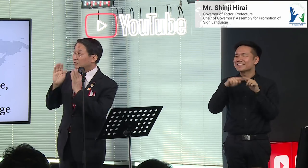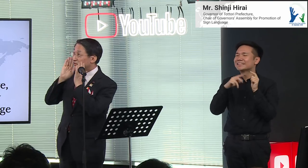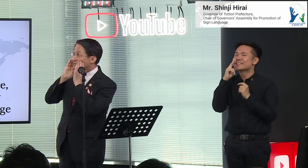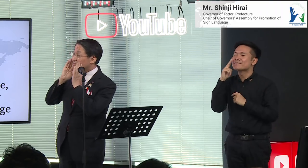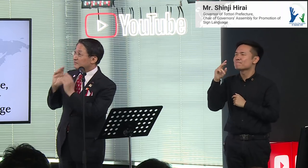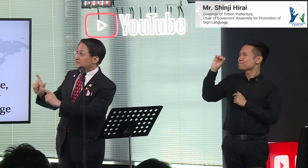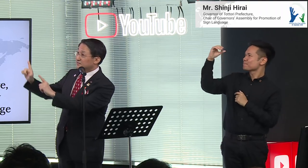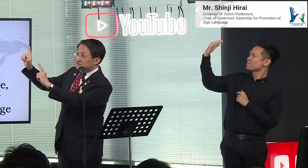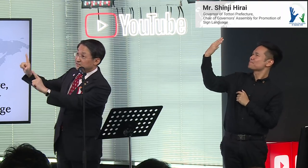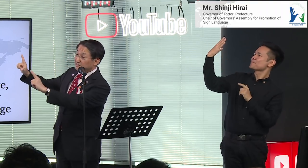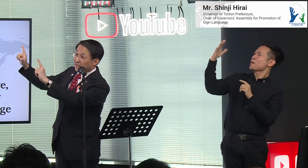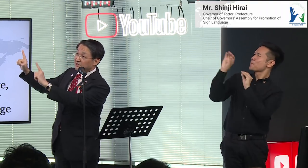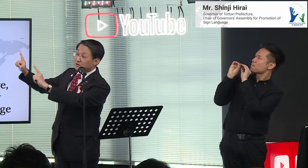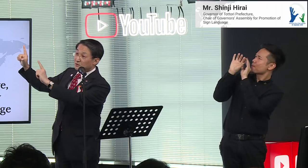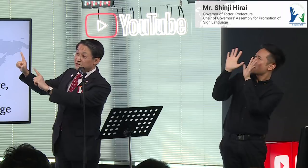As Helen Keller once said, "keep your